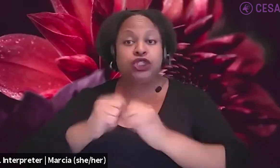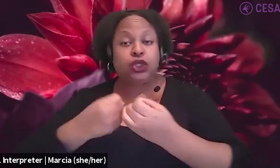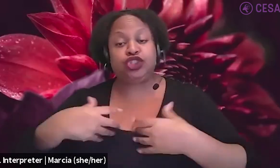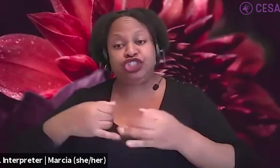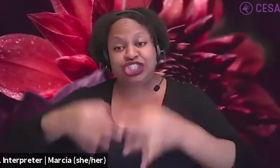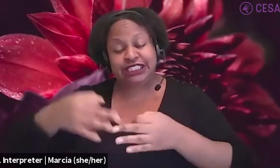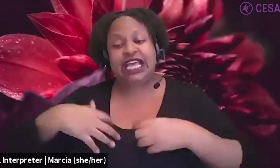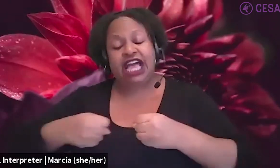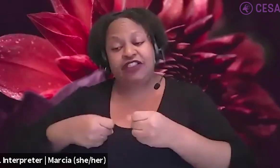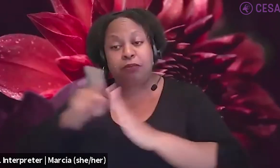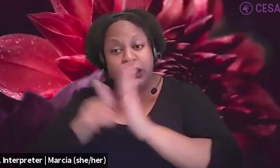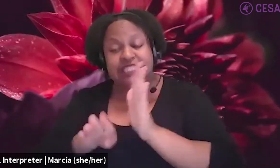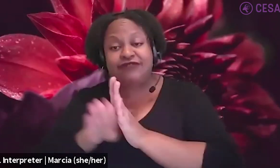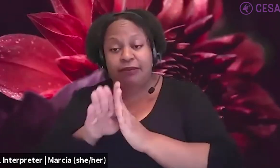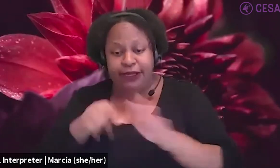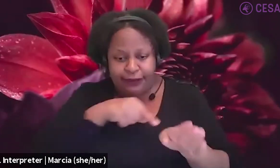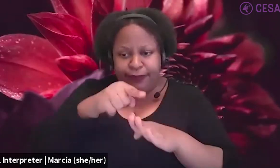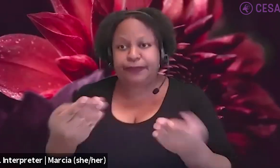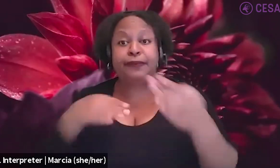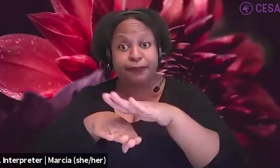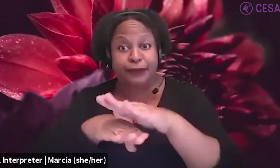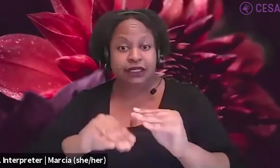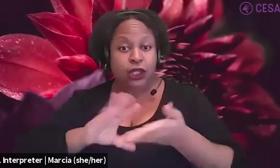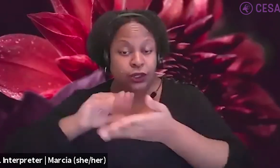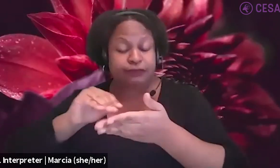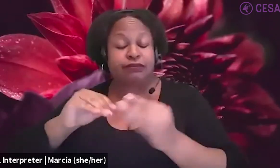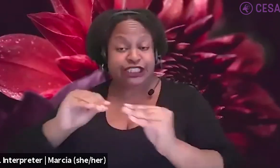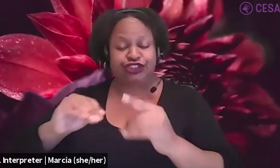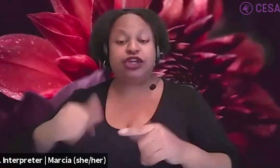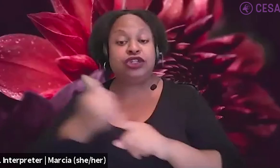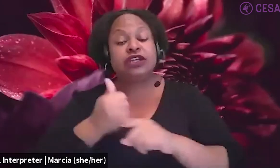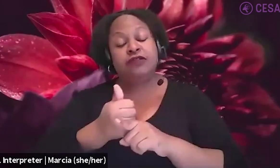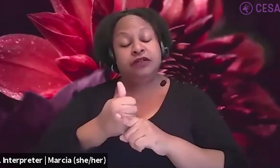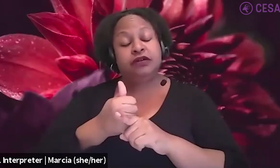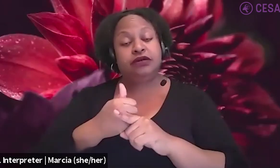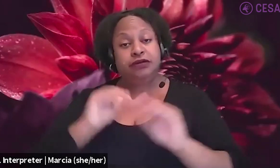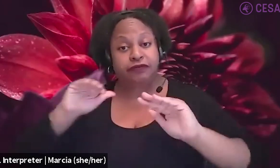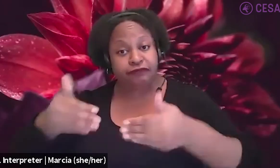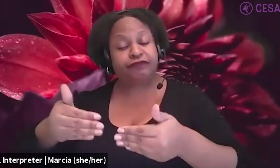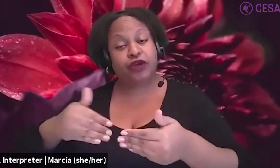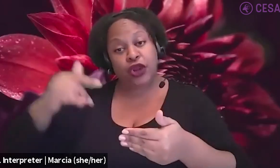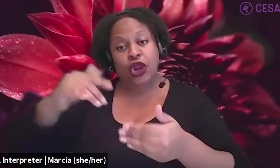and implementation. Her scholarship contributes to critical race theory by examining how factors